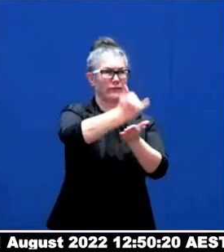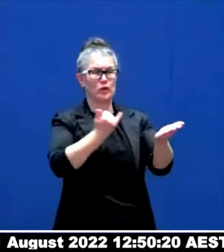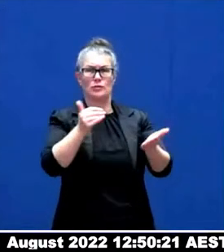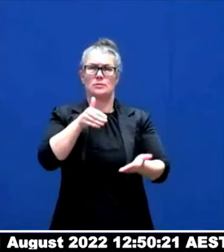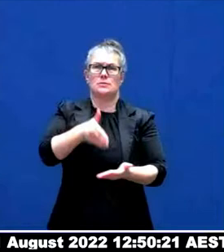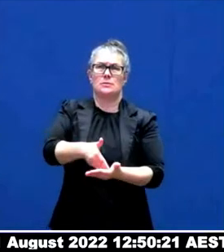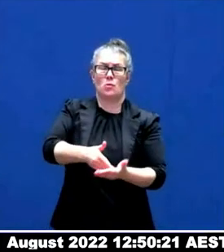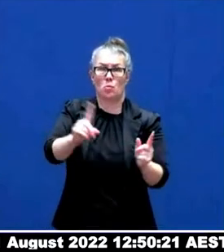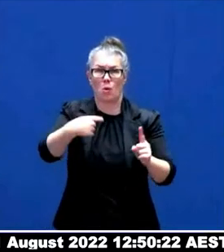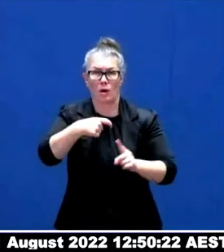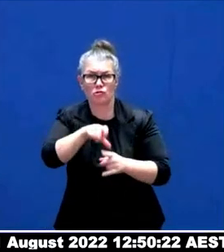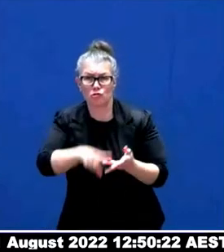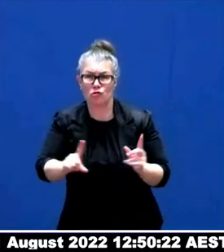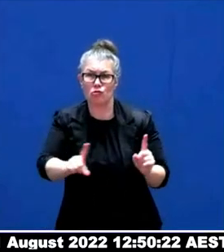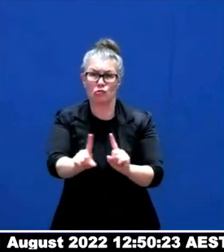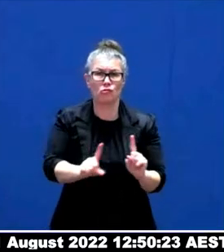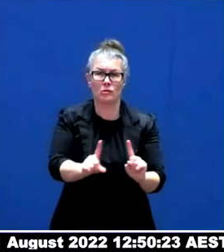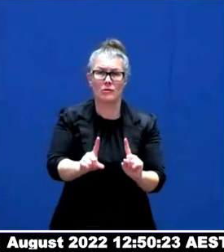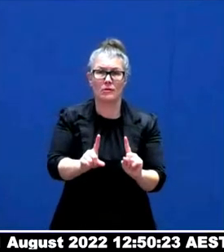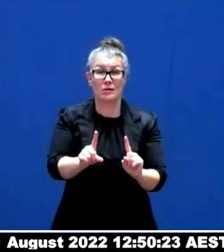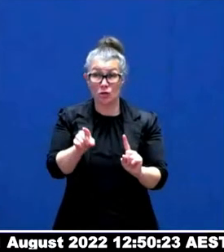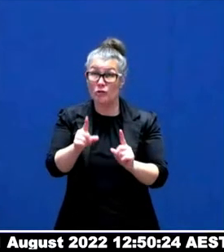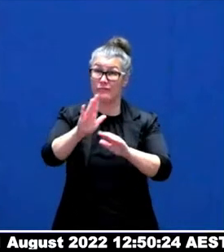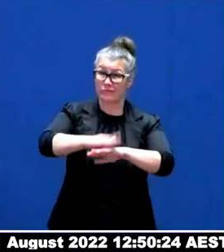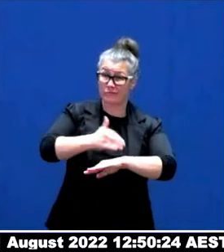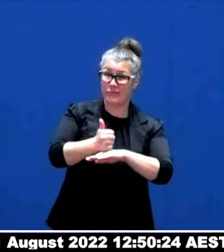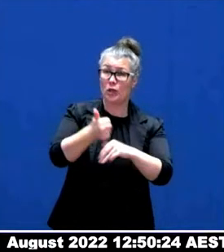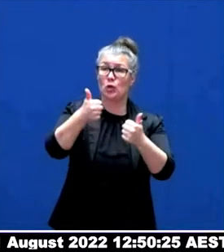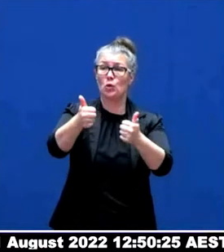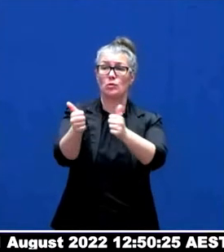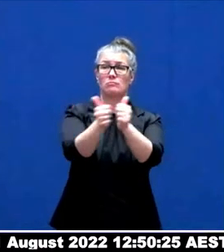place. Have you been able to establish a working relationship where there's an